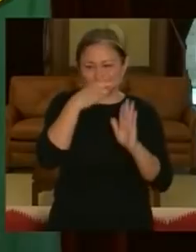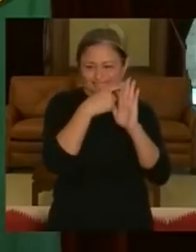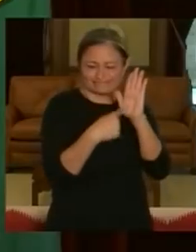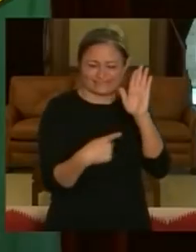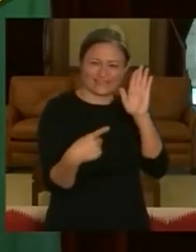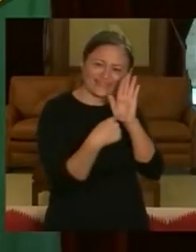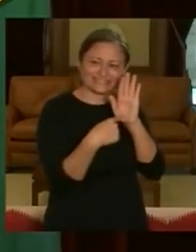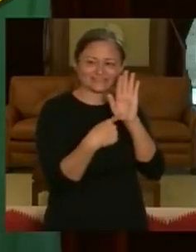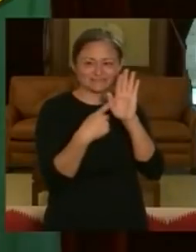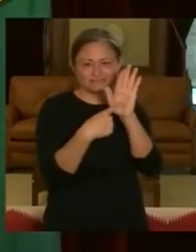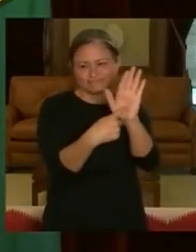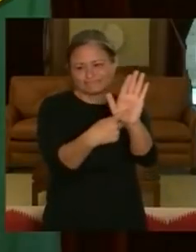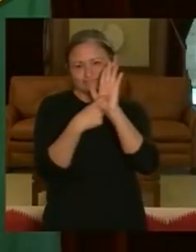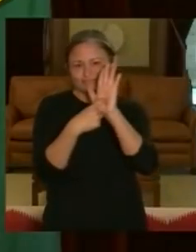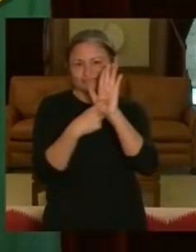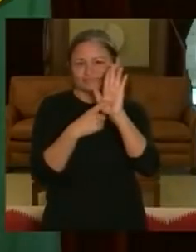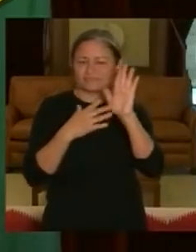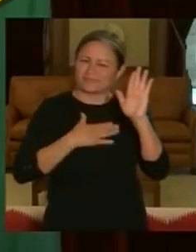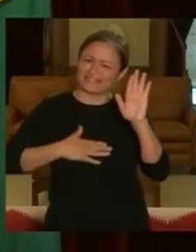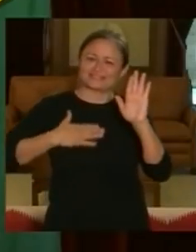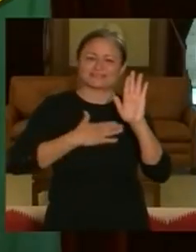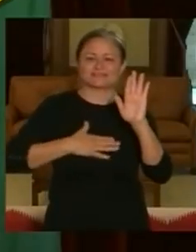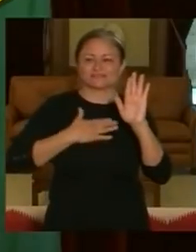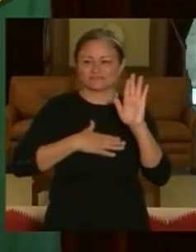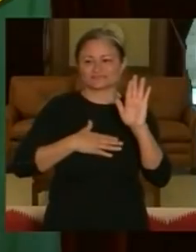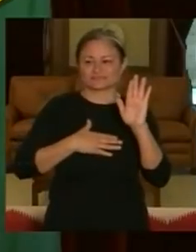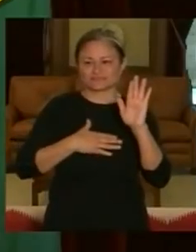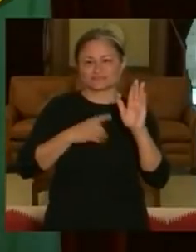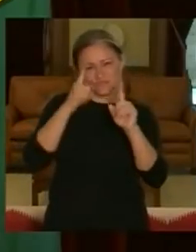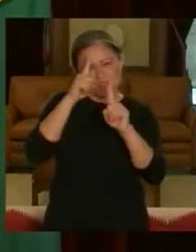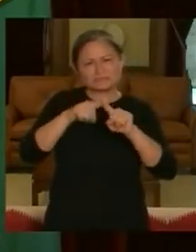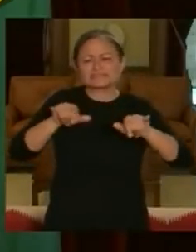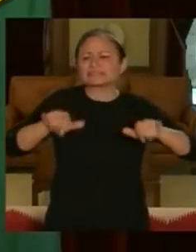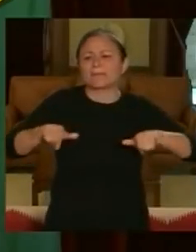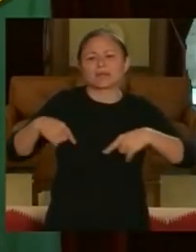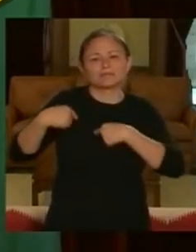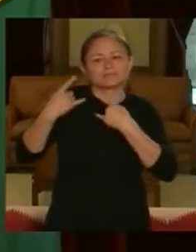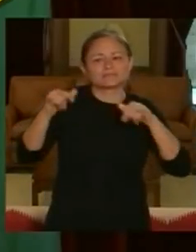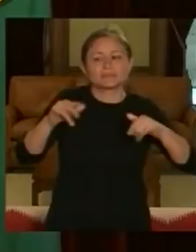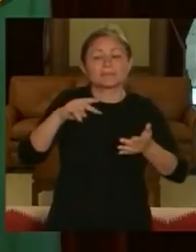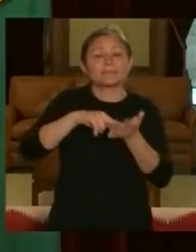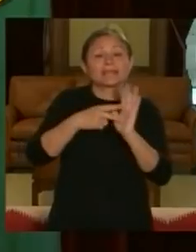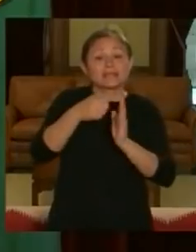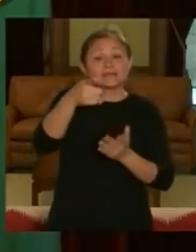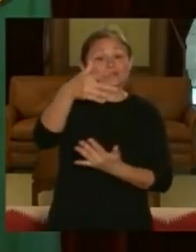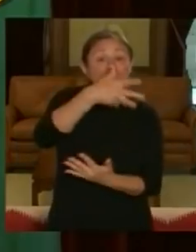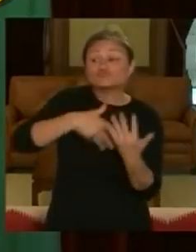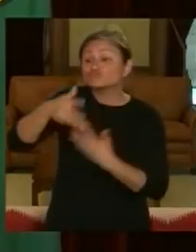PRECAUTIONS, WHICH IS ONE OF THE REASONS WHY WE HAVE TO TAKE THESE STEPS.